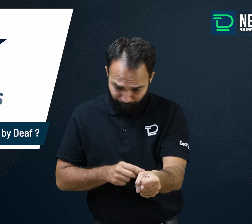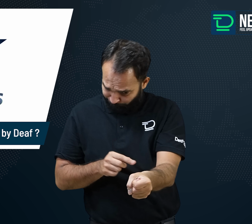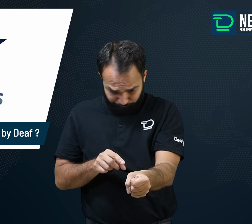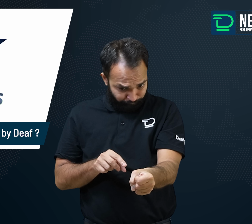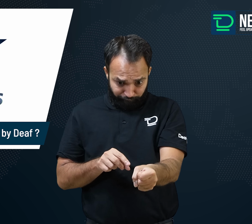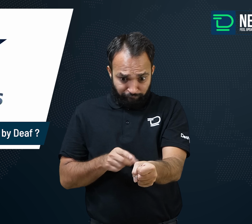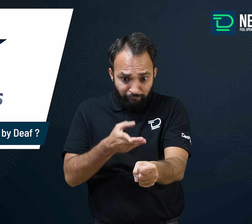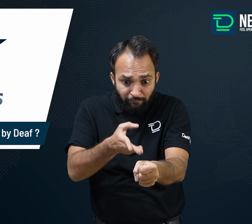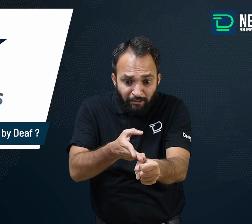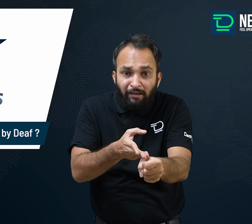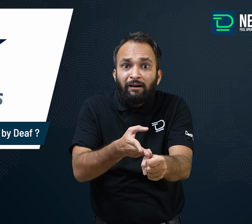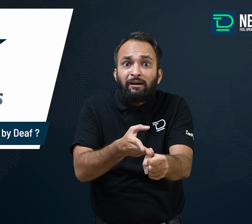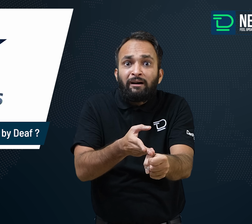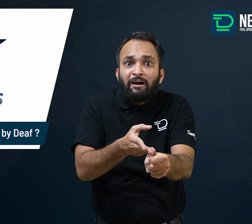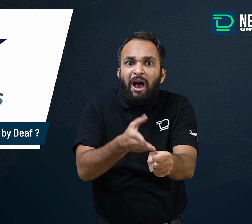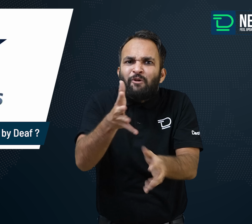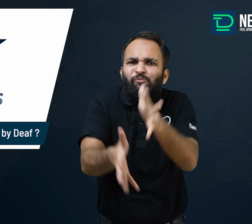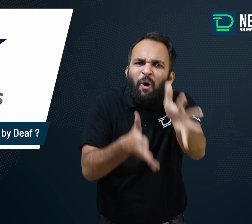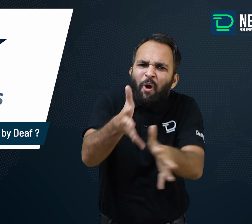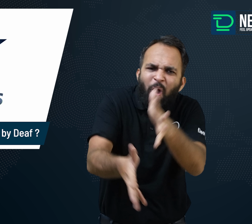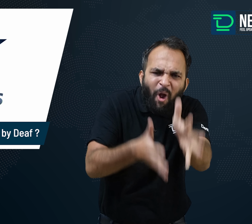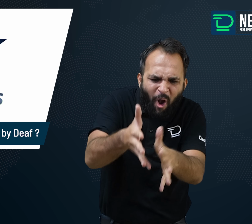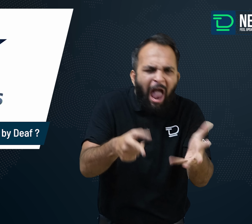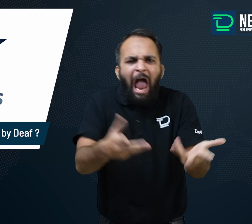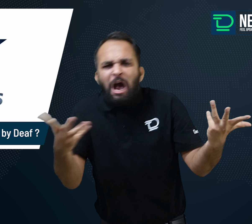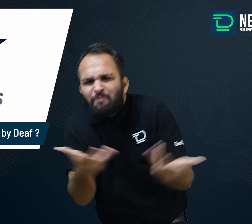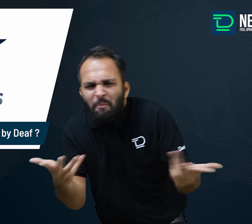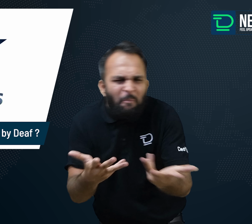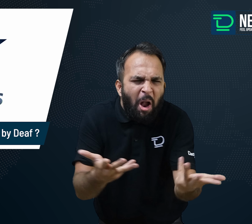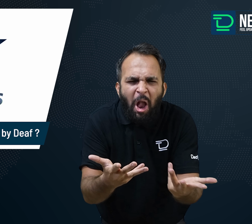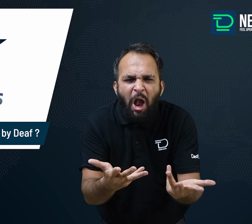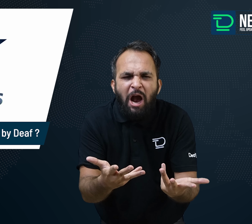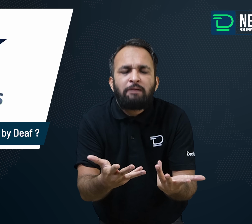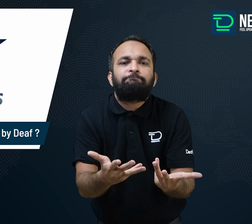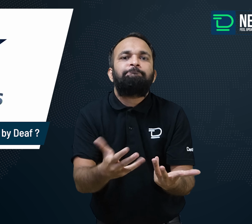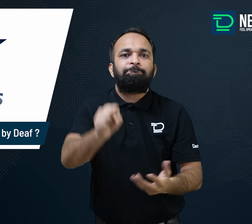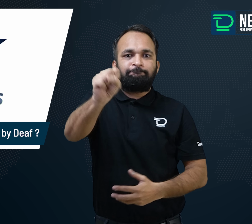Then the camera crossed with the little girl, she looked at the camera and signed. What ! sign ?